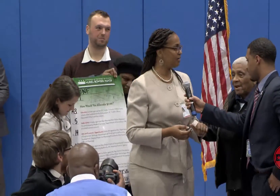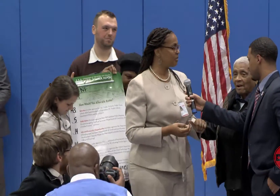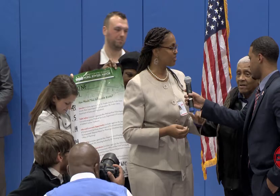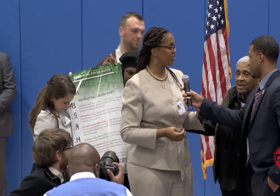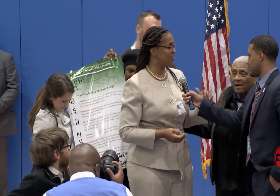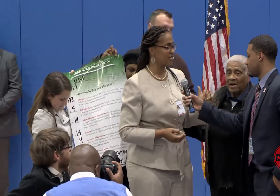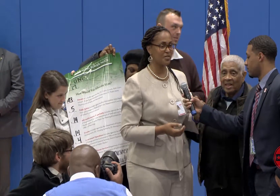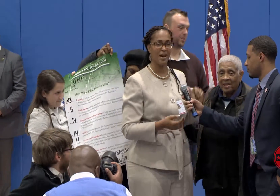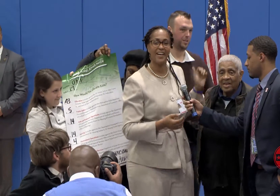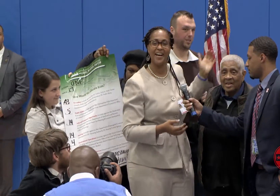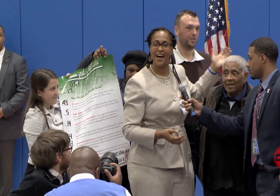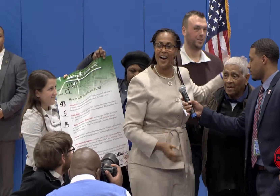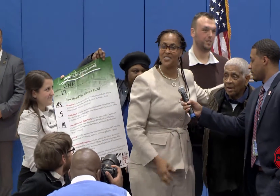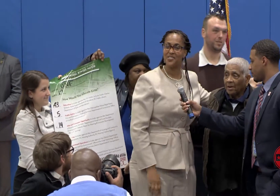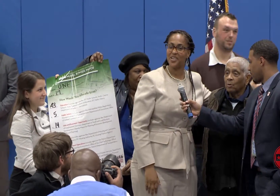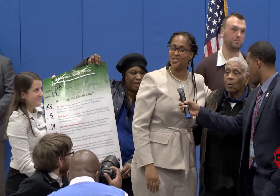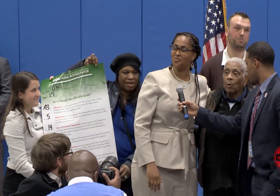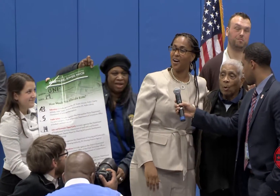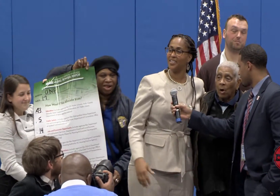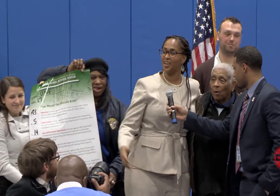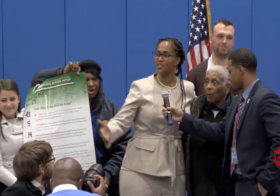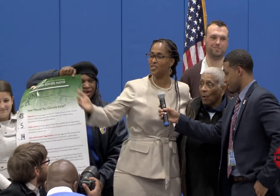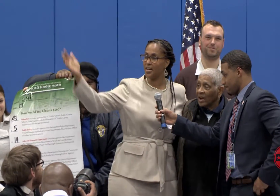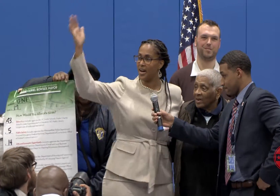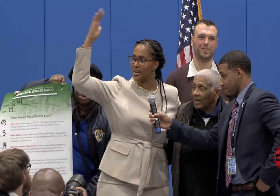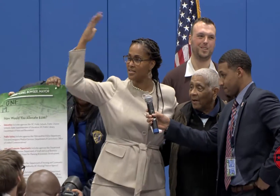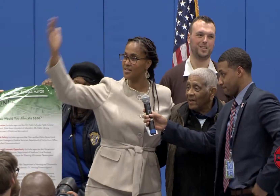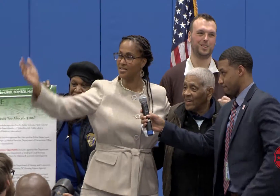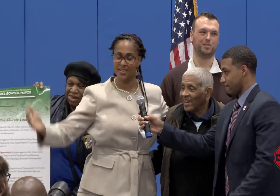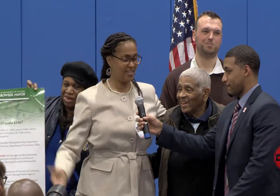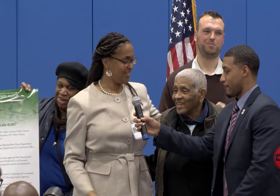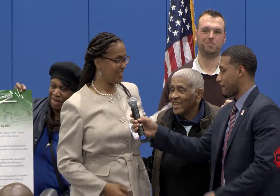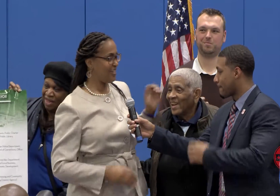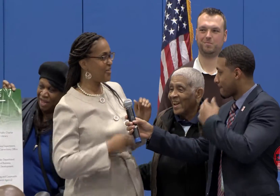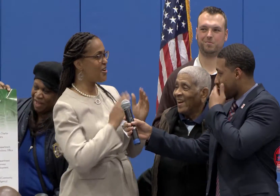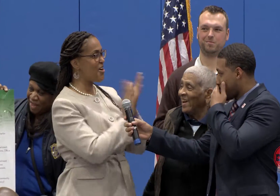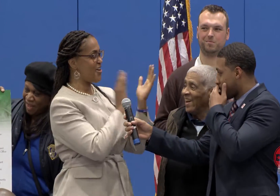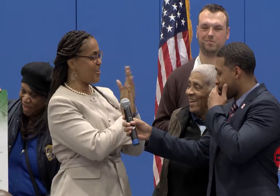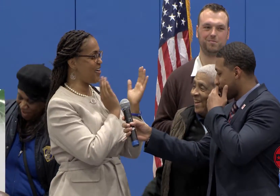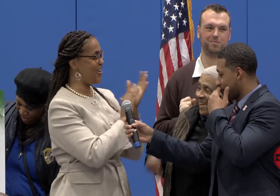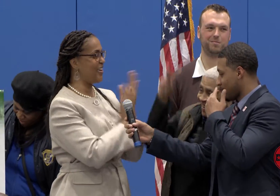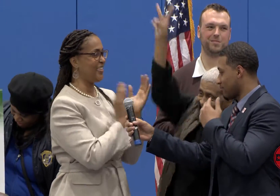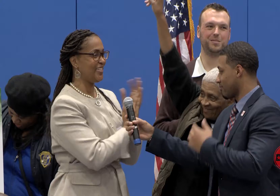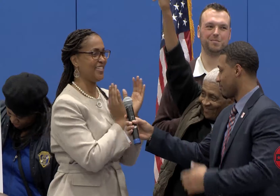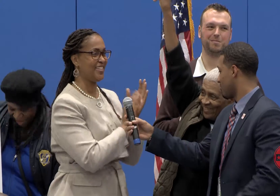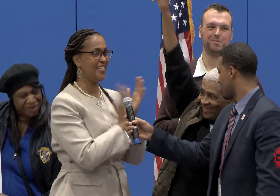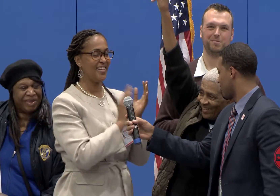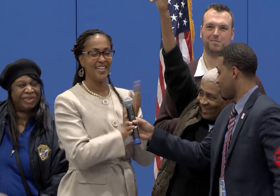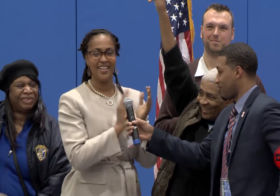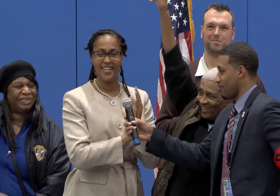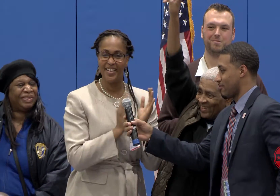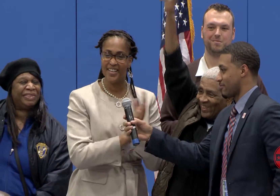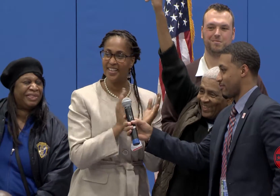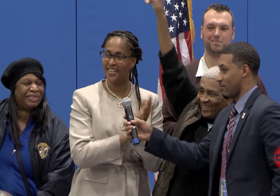MOST OF US. THIS IS MY HIGH SCHOOL COACH WANDA OATES, YOU GUYS.